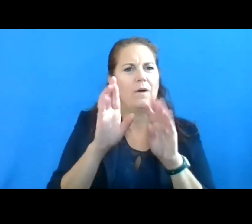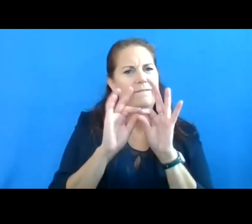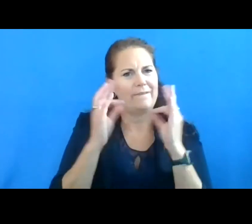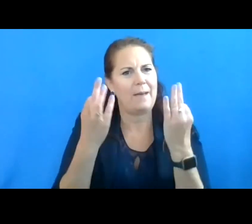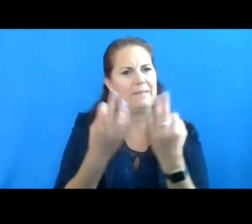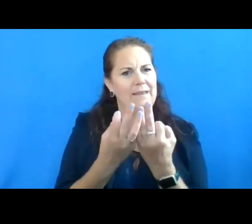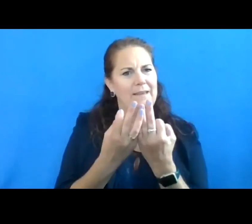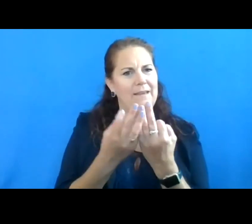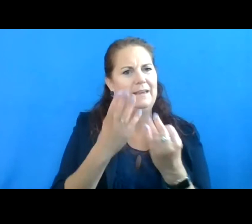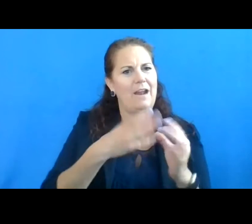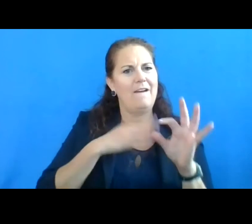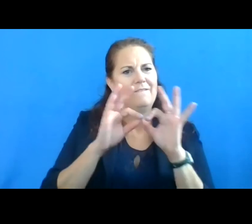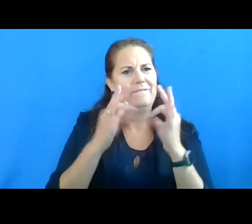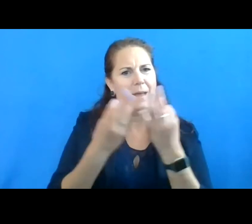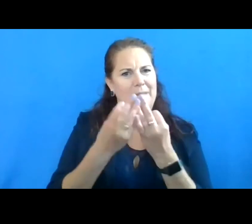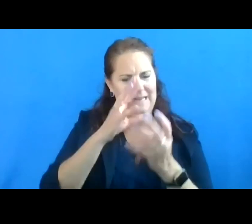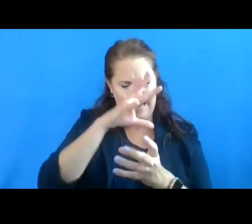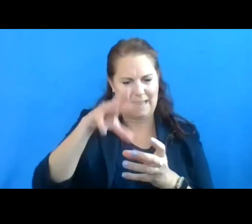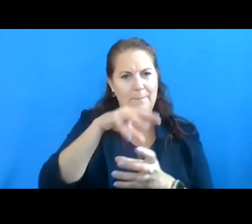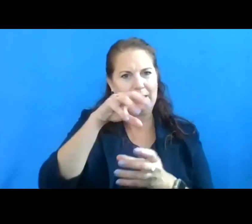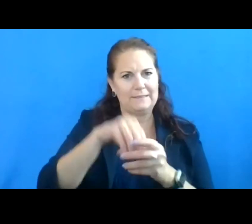our family dynamics.